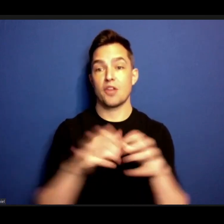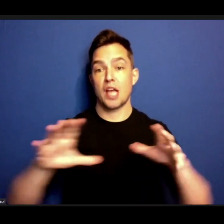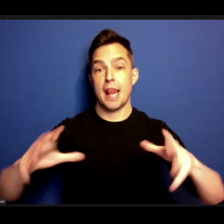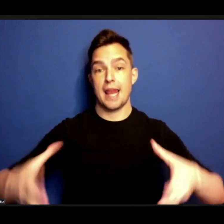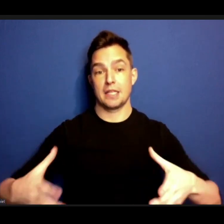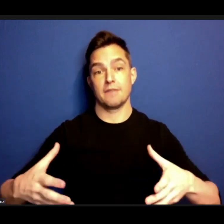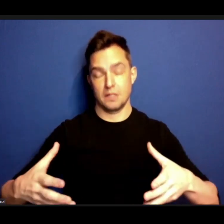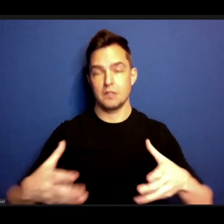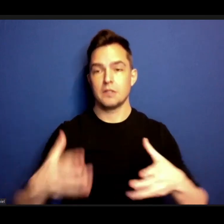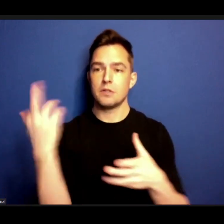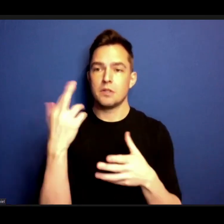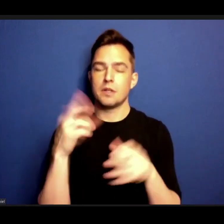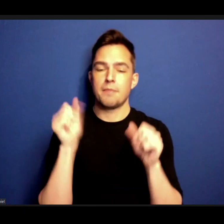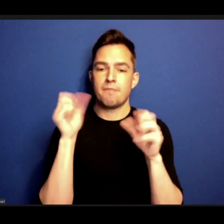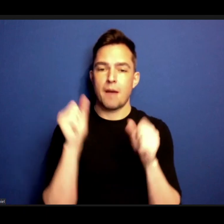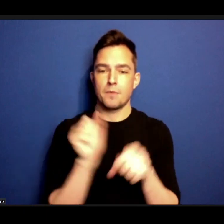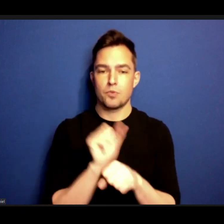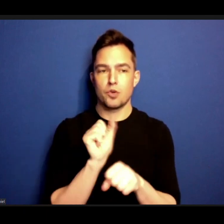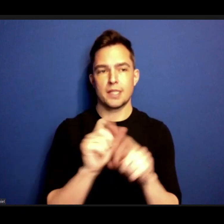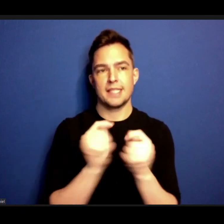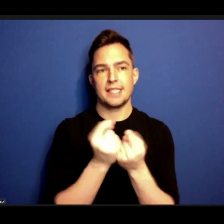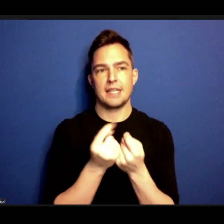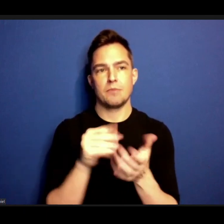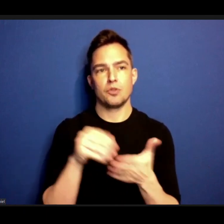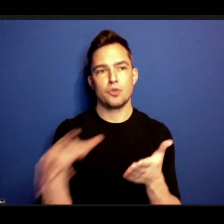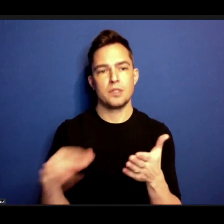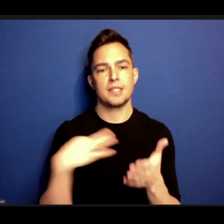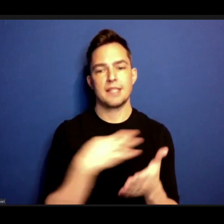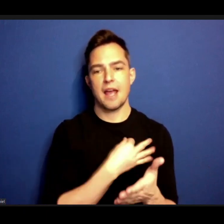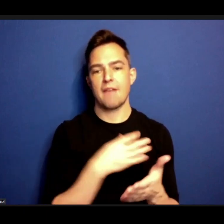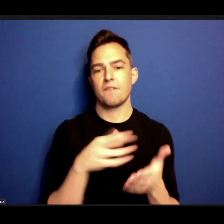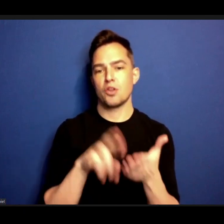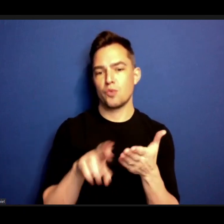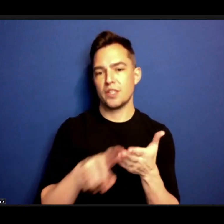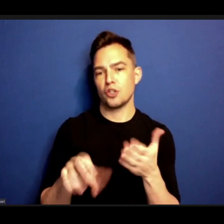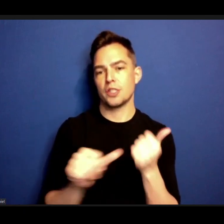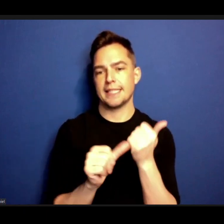due to the phenomenal work of the team, the students, the staff, and the research assistants.